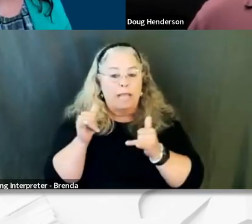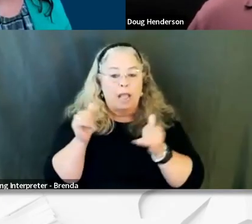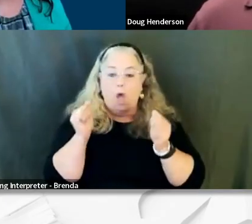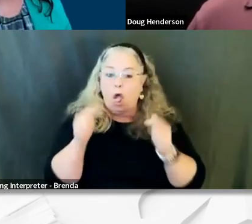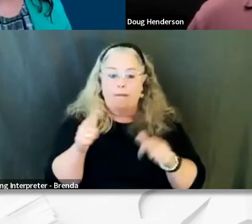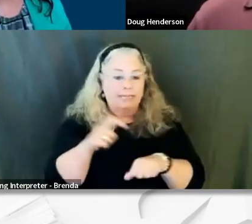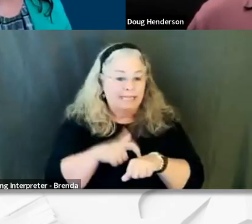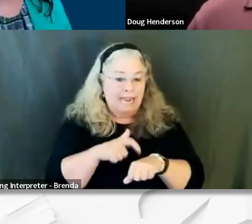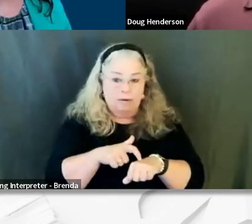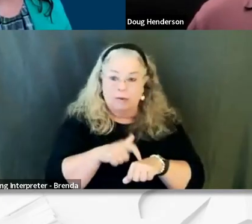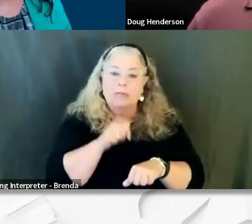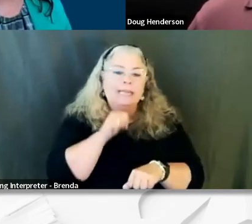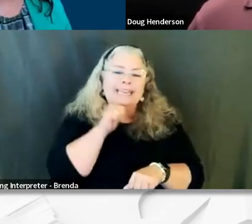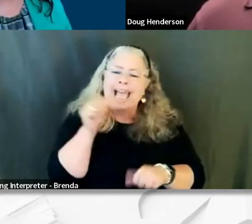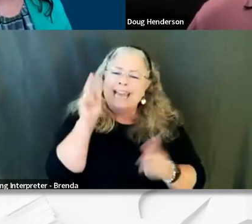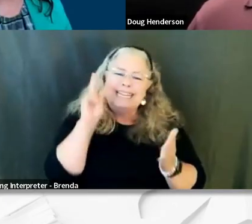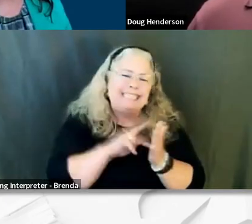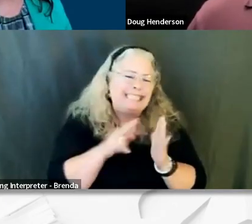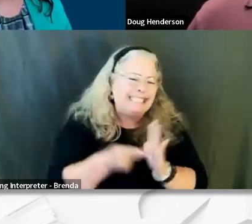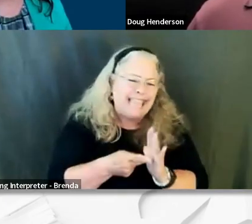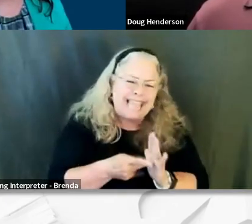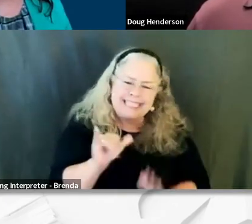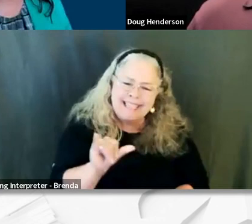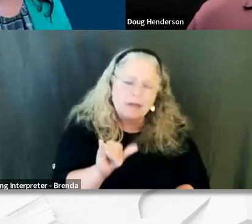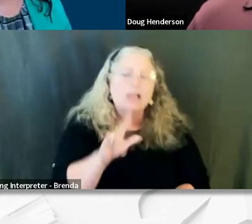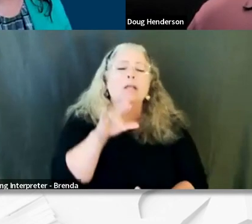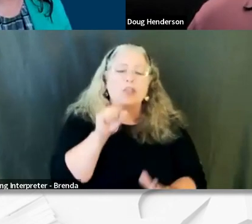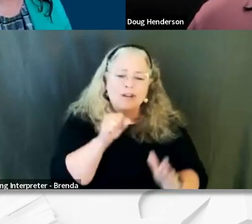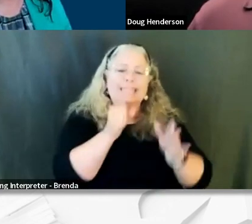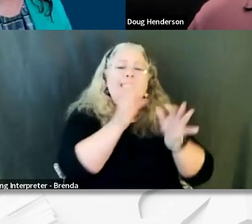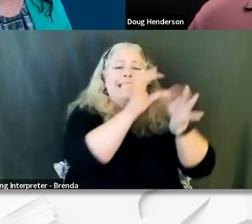isn't really what we're intending to say here that there is a continuum and for us to kind of keep a